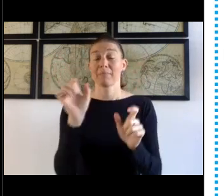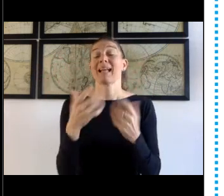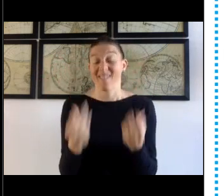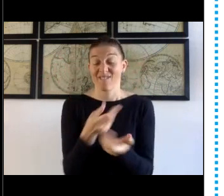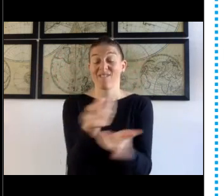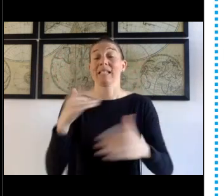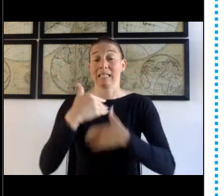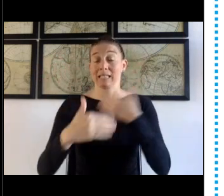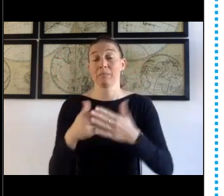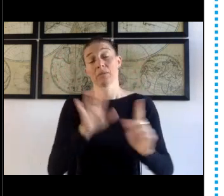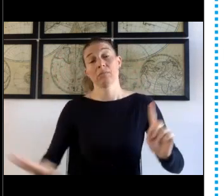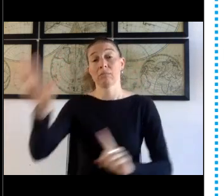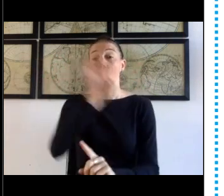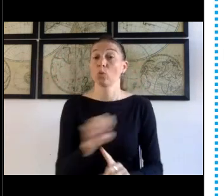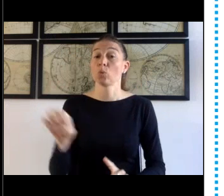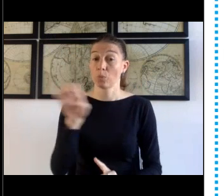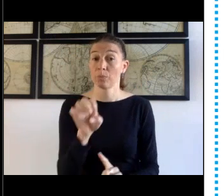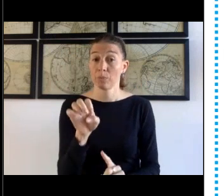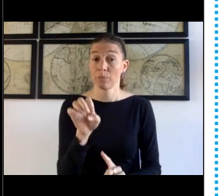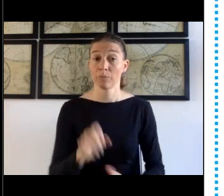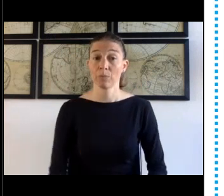Very briefly, we're based in Brussels.